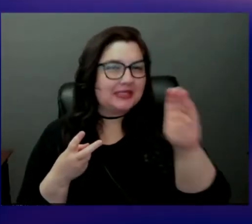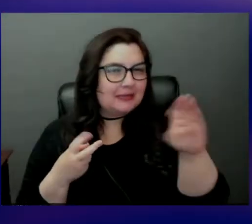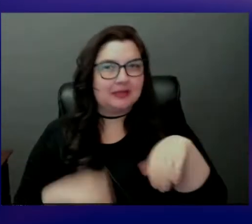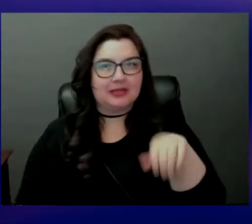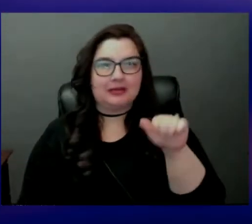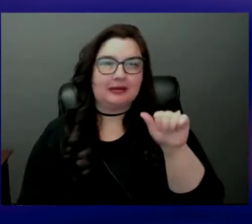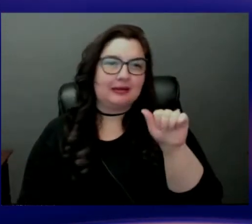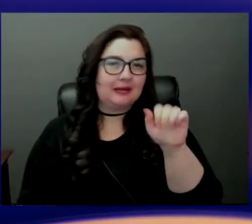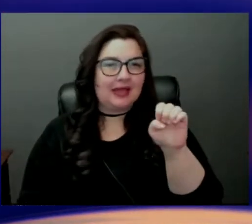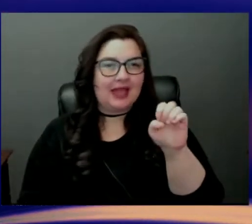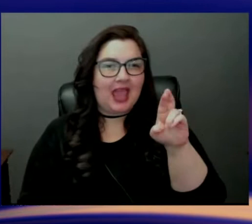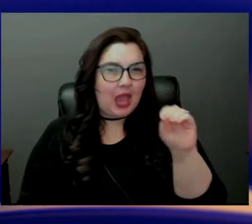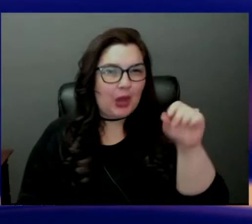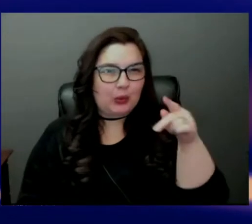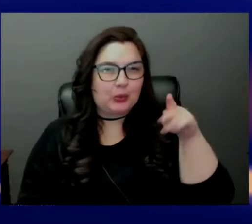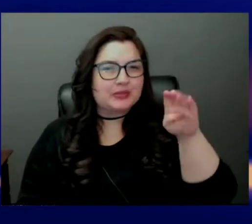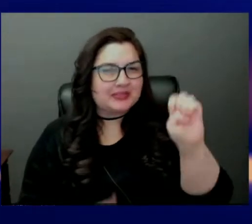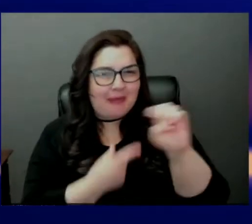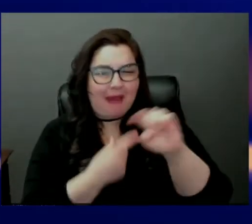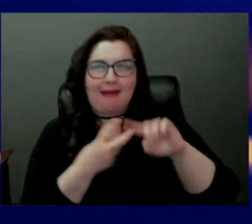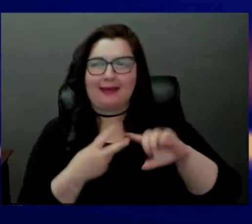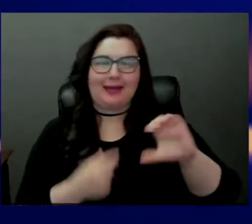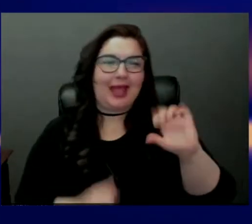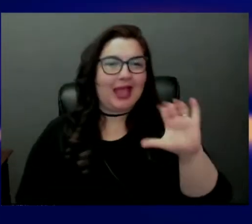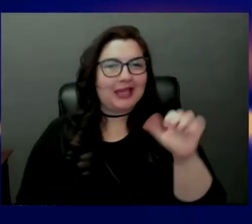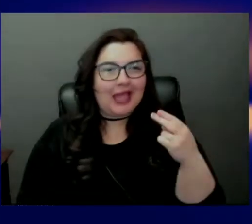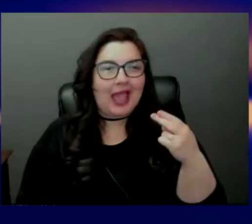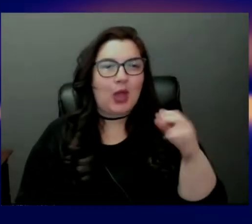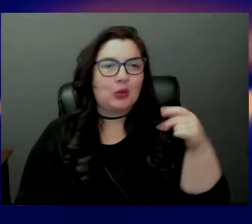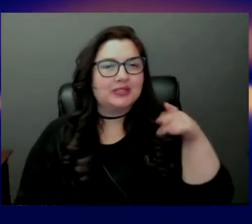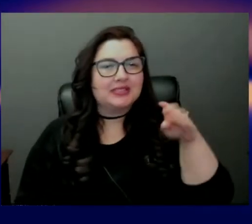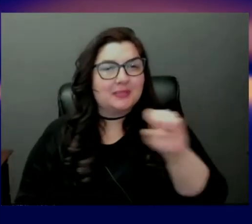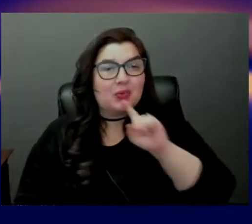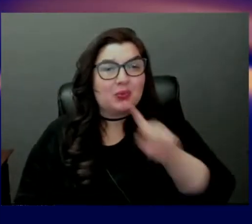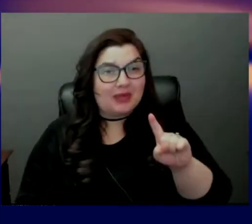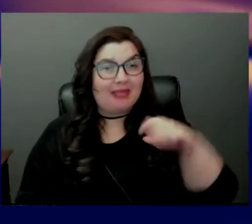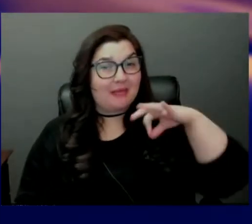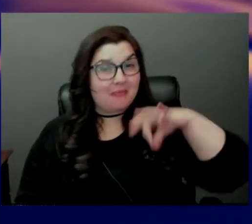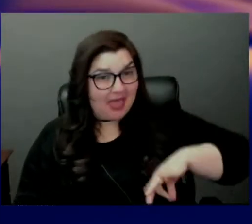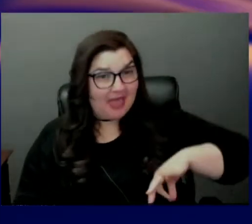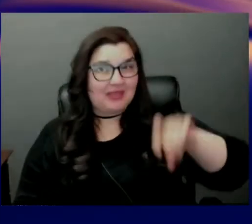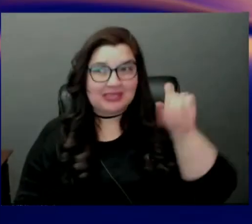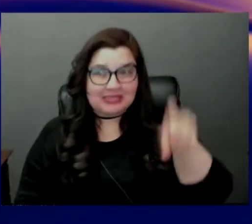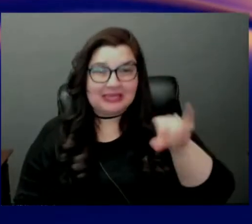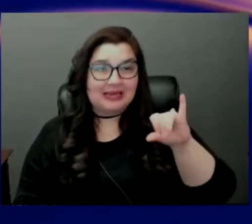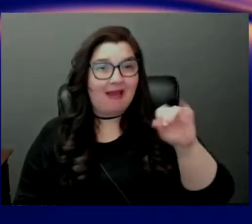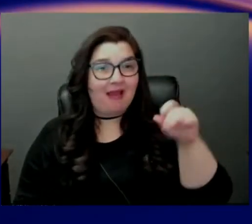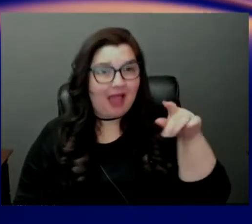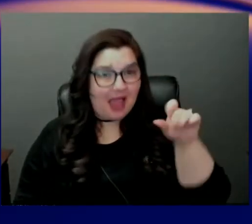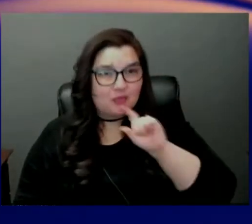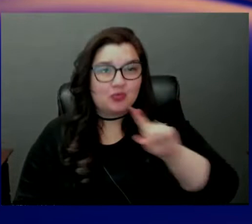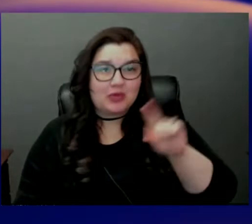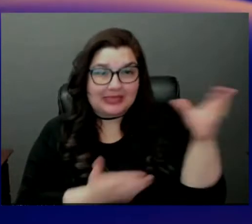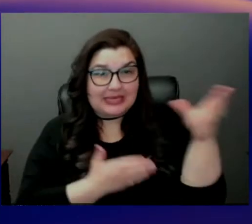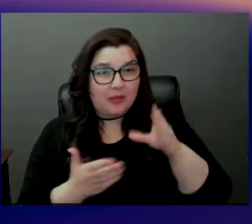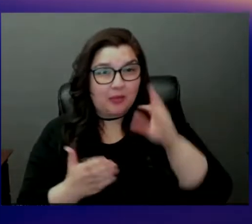just a long list of applications that really benefit and really need IOPS and need them to come in with predictable latency.